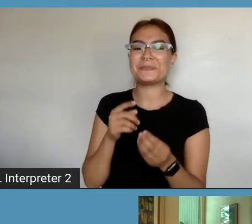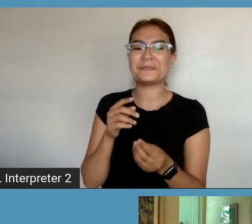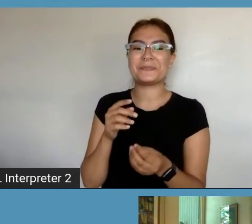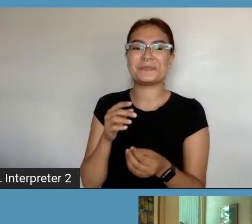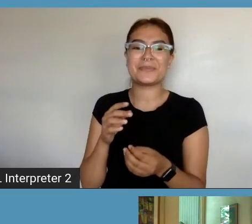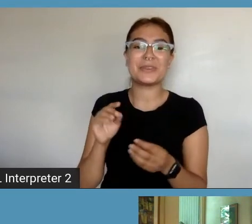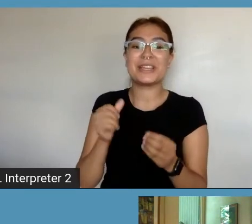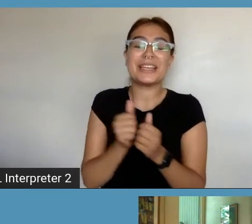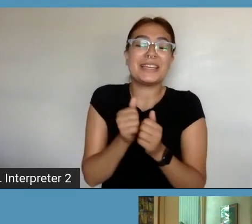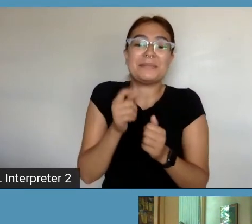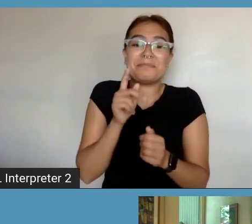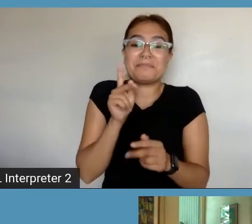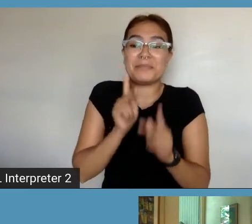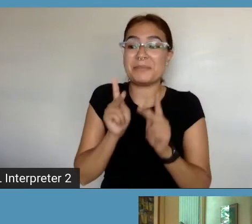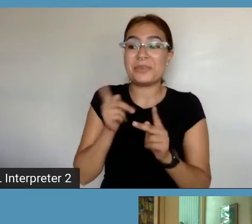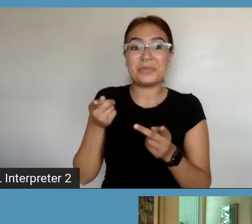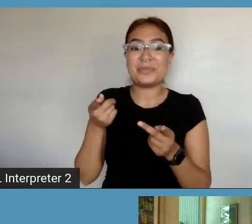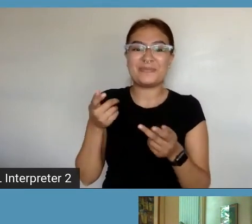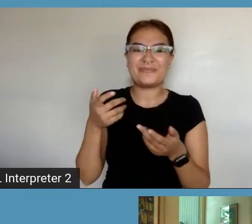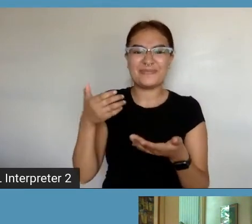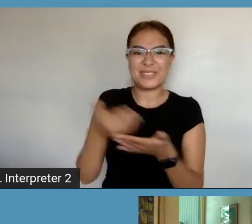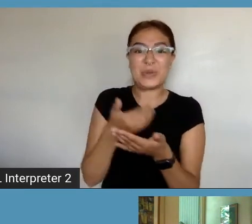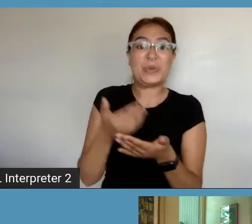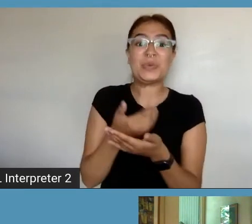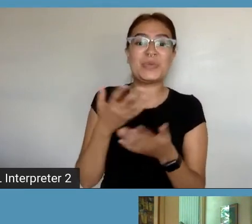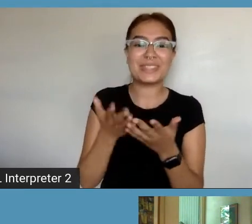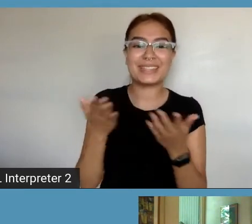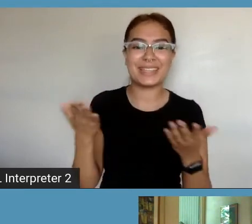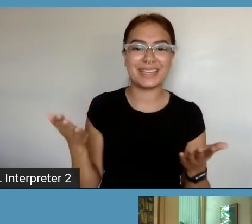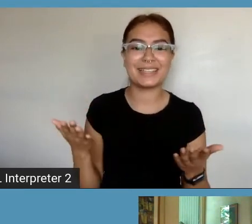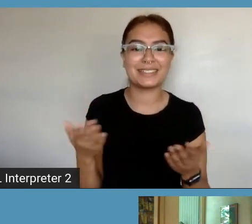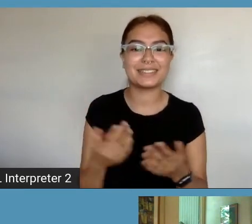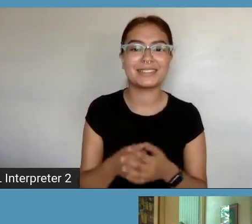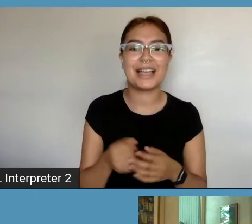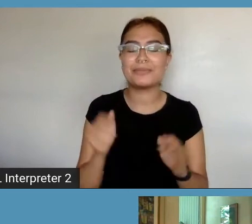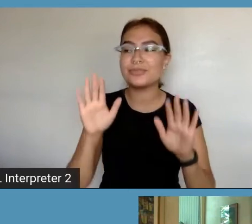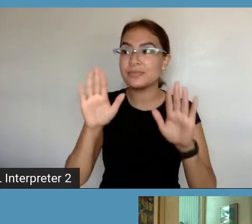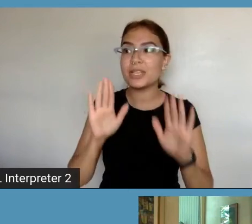amazed at when information is available, and you can look about it in the middle the night,